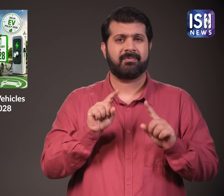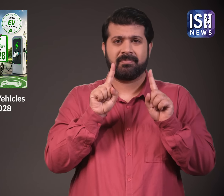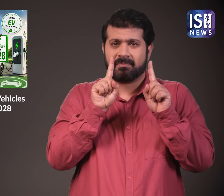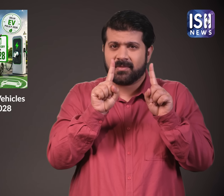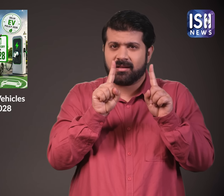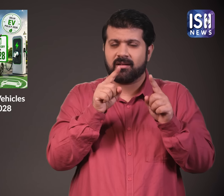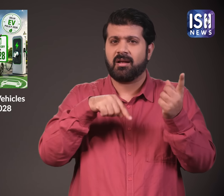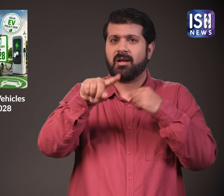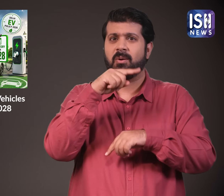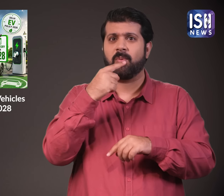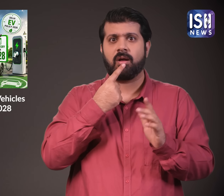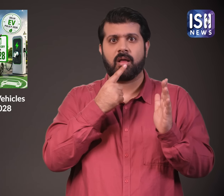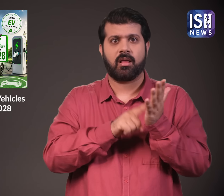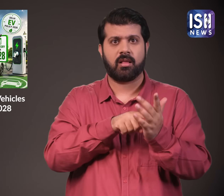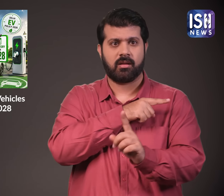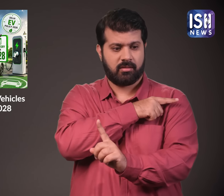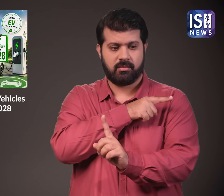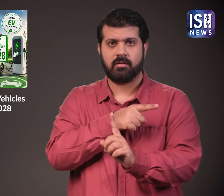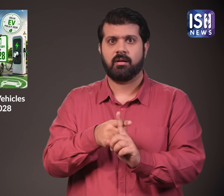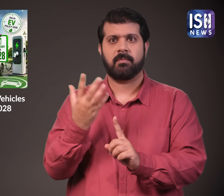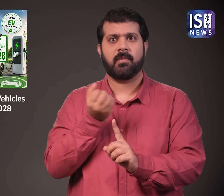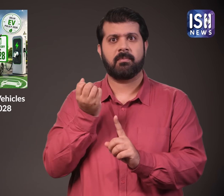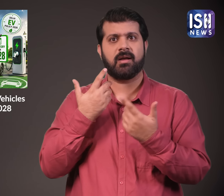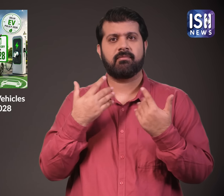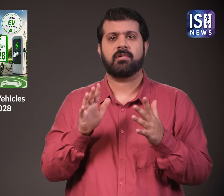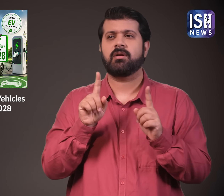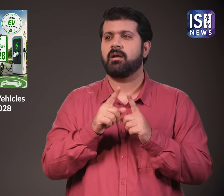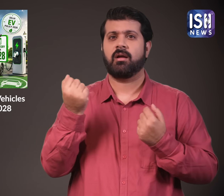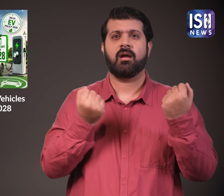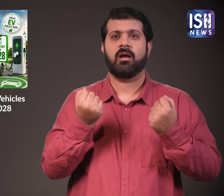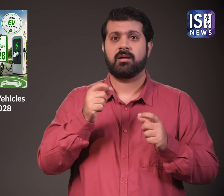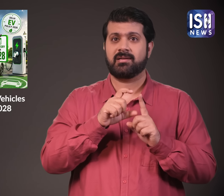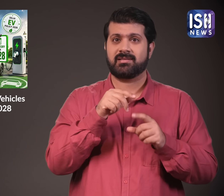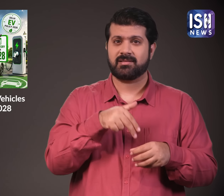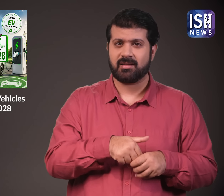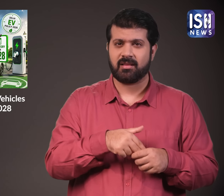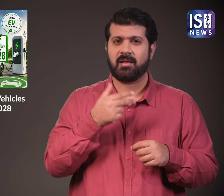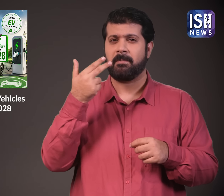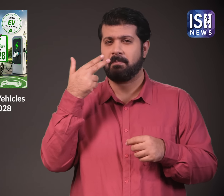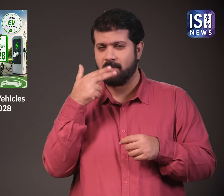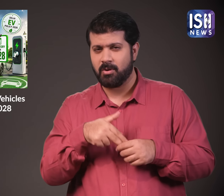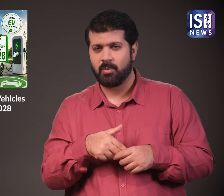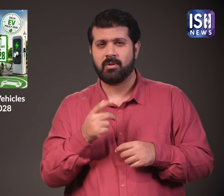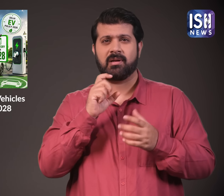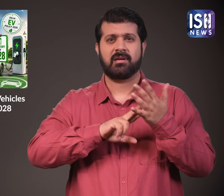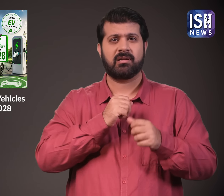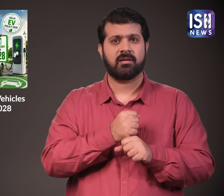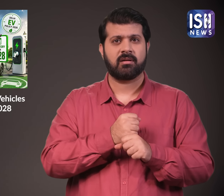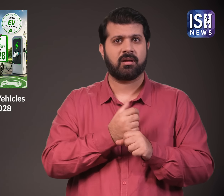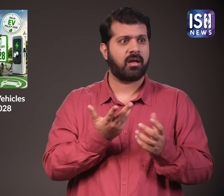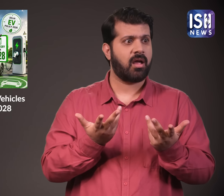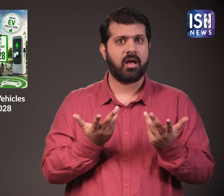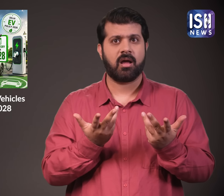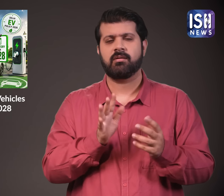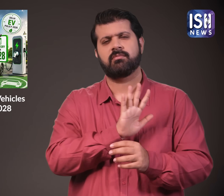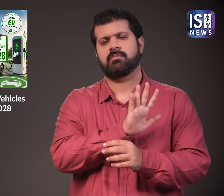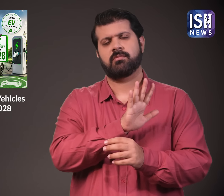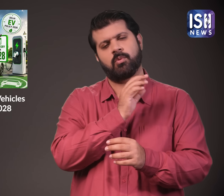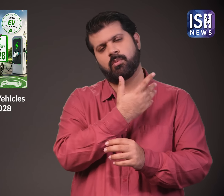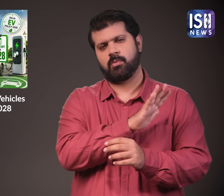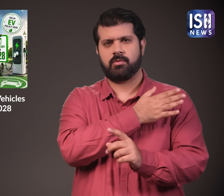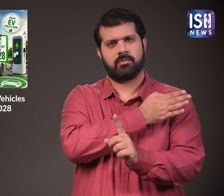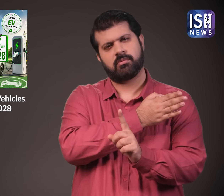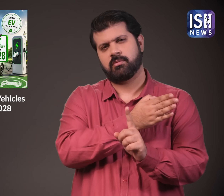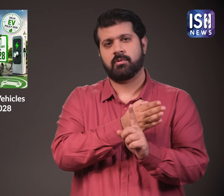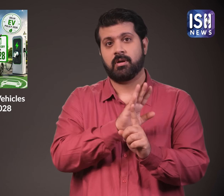However, people who already own petrol, diesel, or CNG vehicles can continue using them.